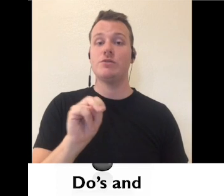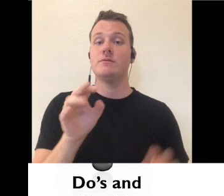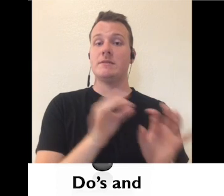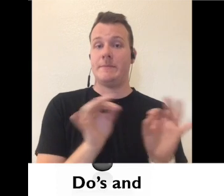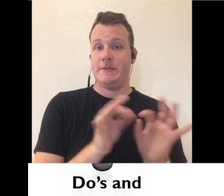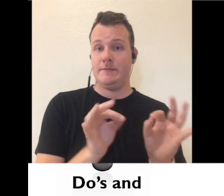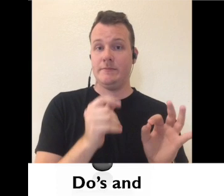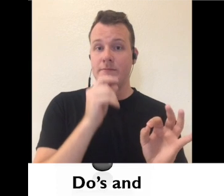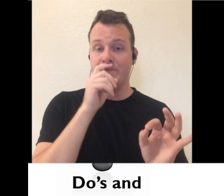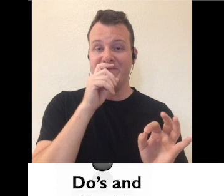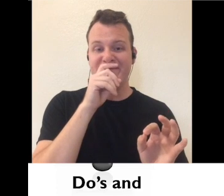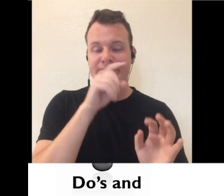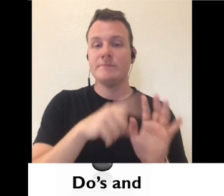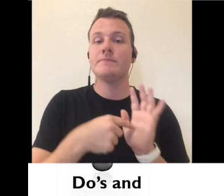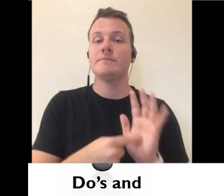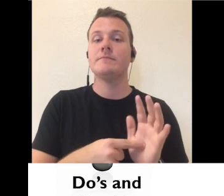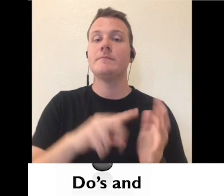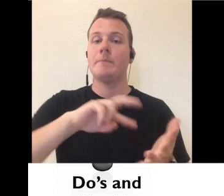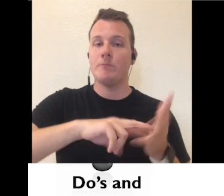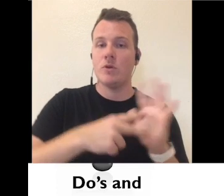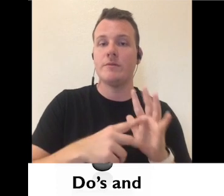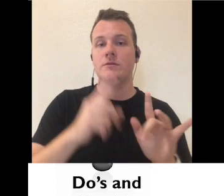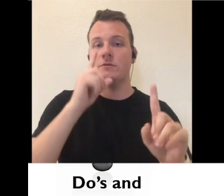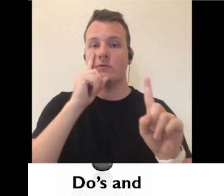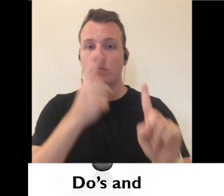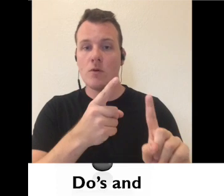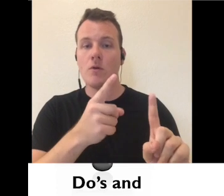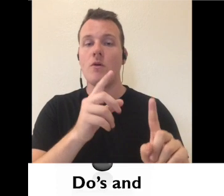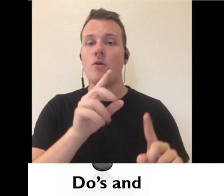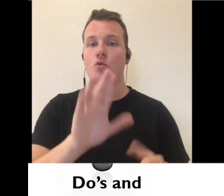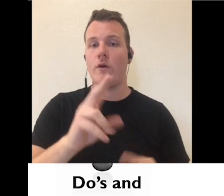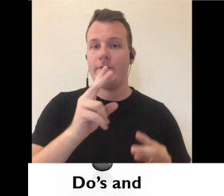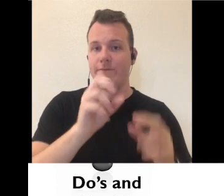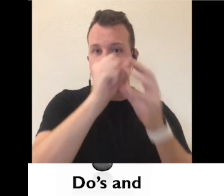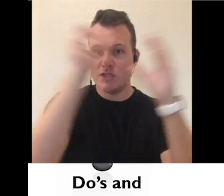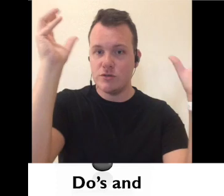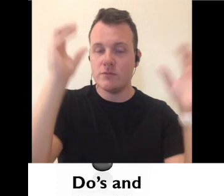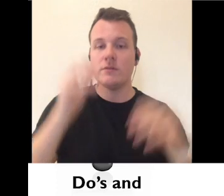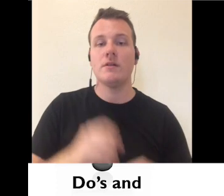mission statement that reflects the purpose of goals of your vision. Do have